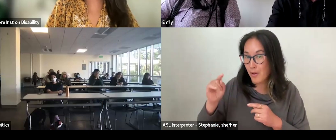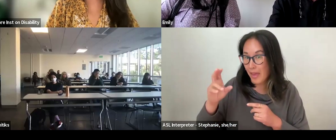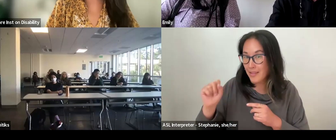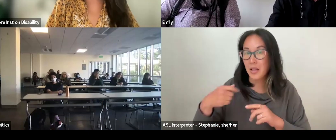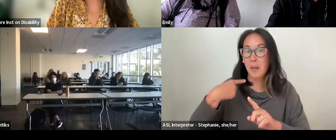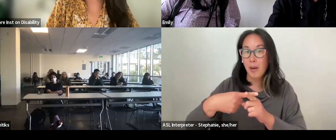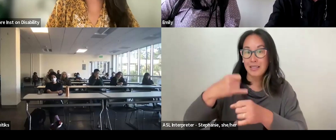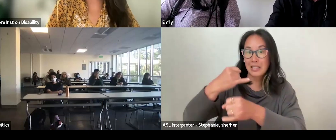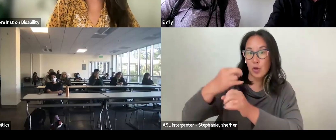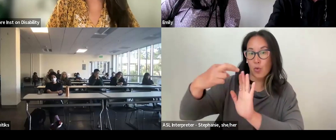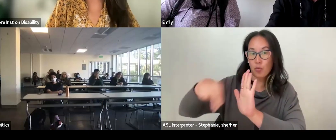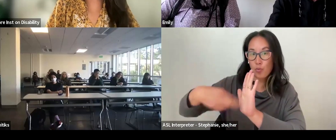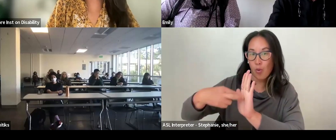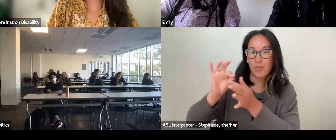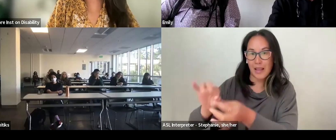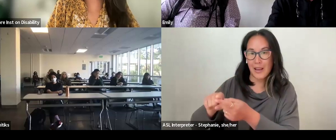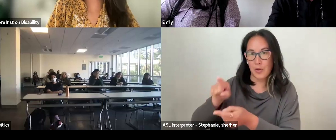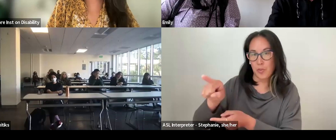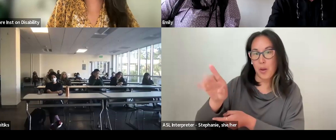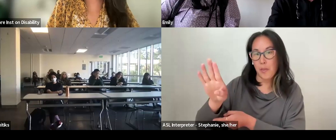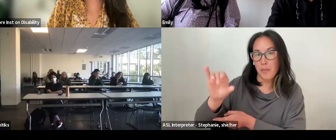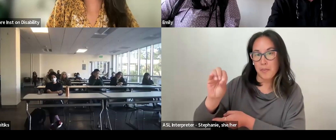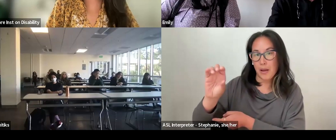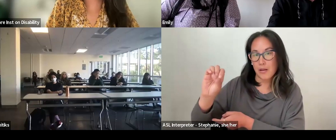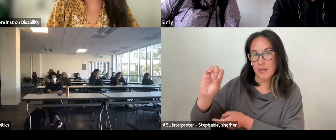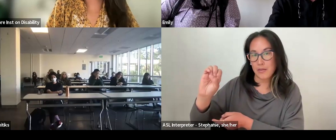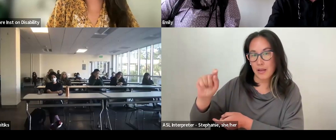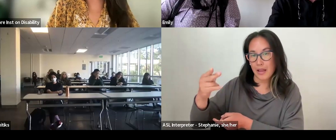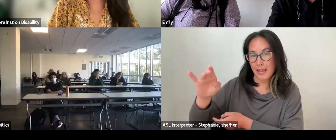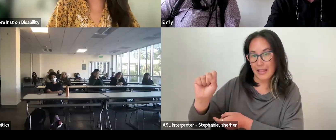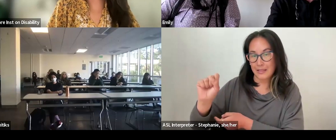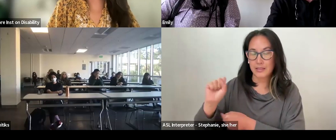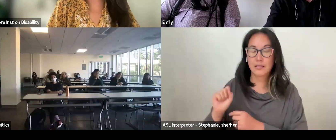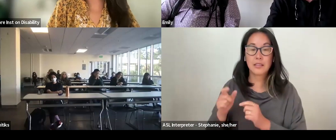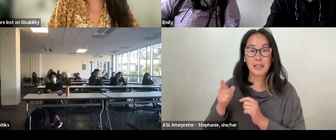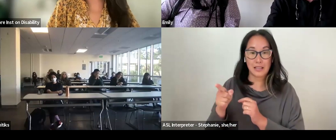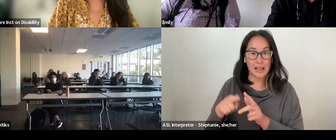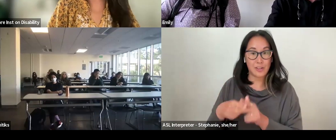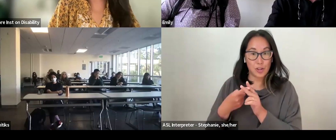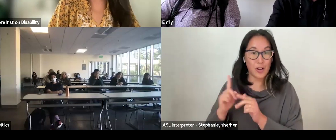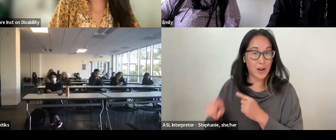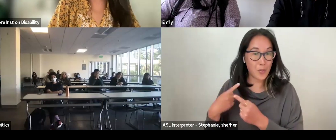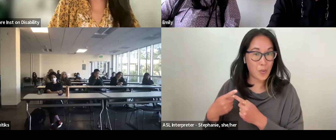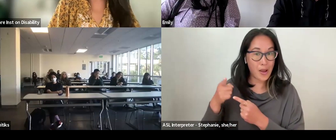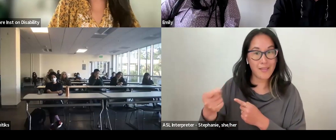If you look back, sort of to the birth of bioethics in the 1960s and 1970s,